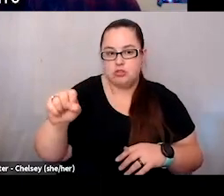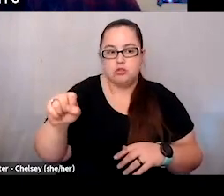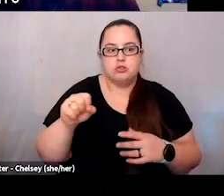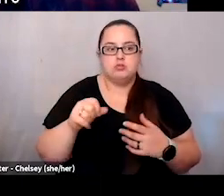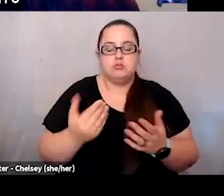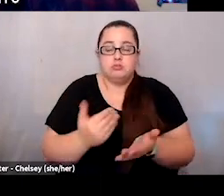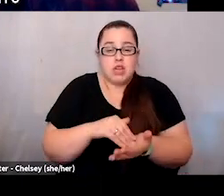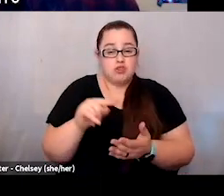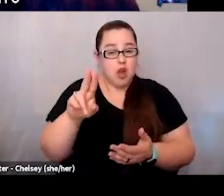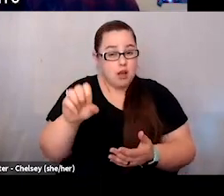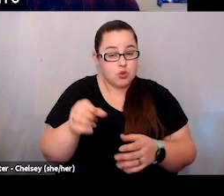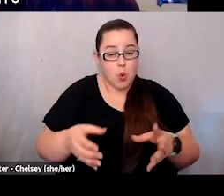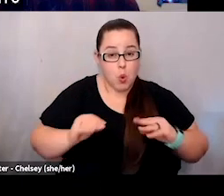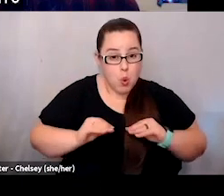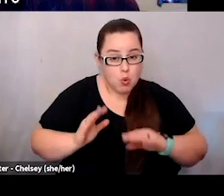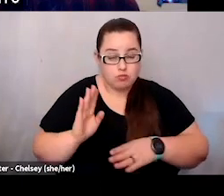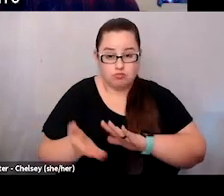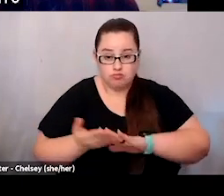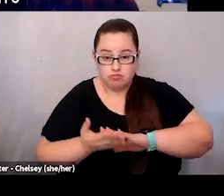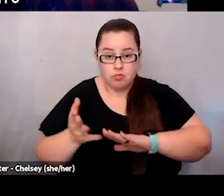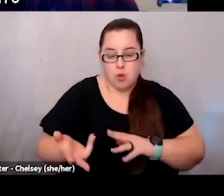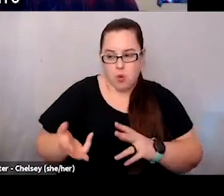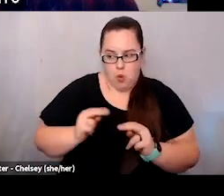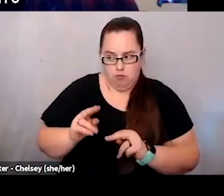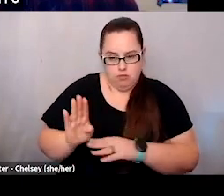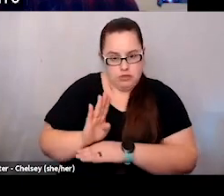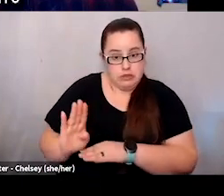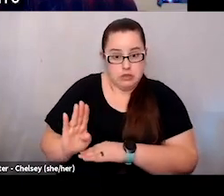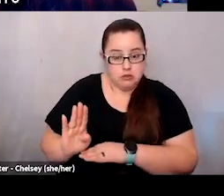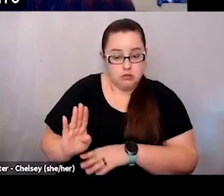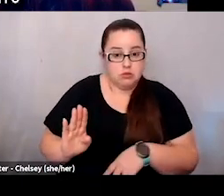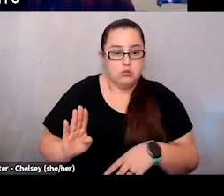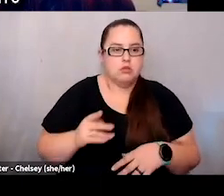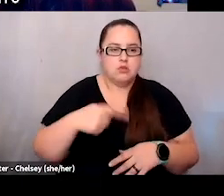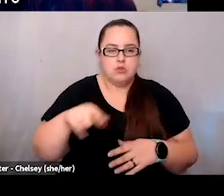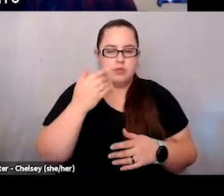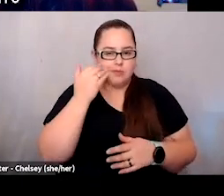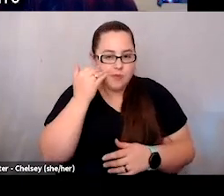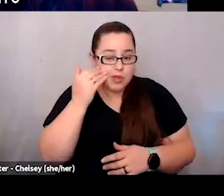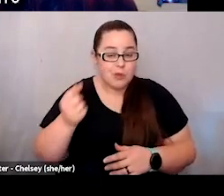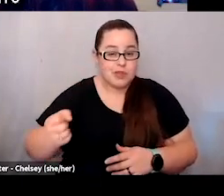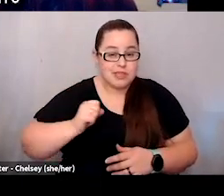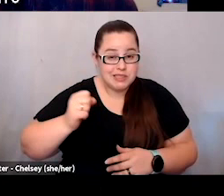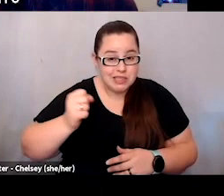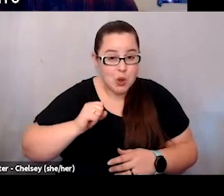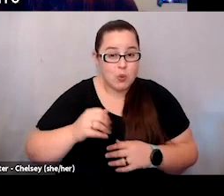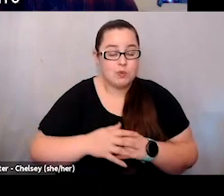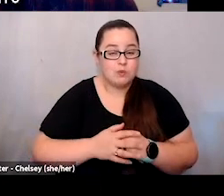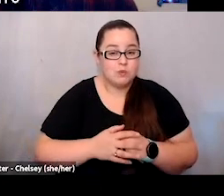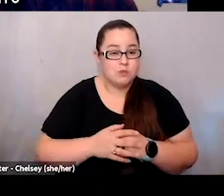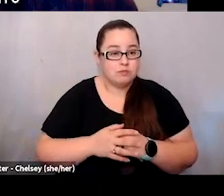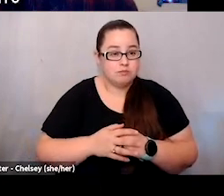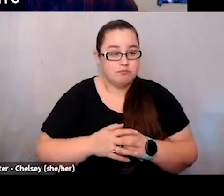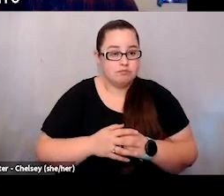300 Indian reservations. Again, tribes run and own their own businesses. You're probably